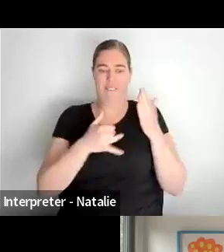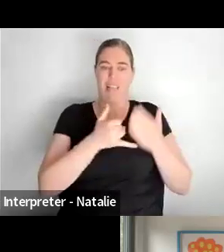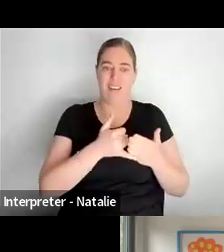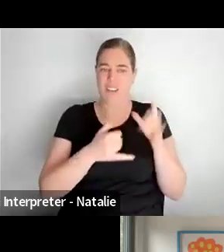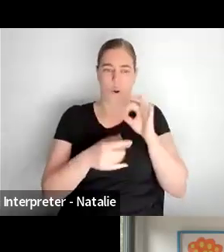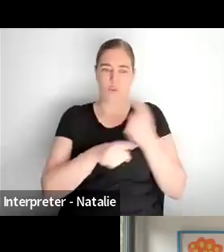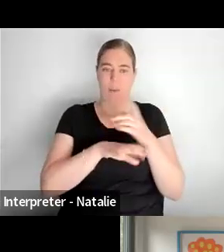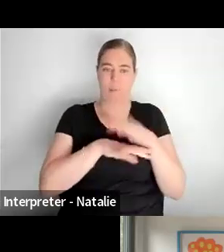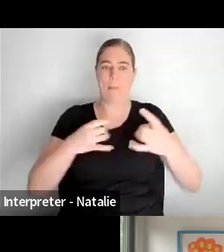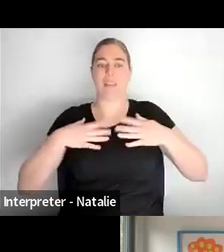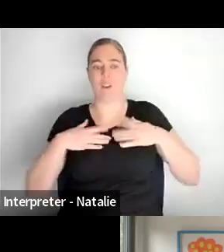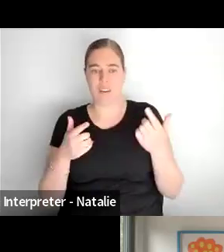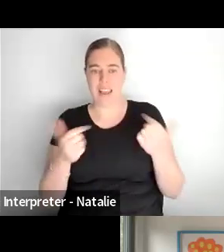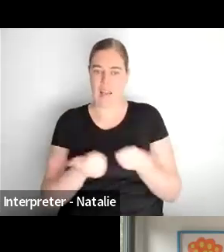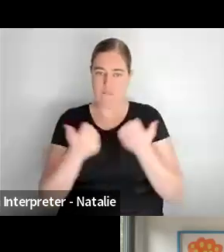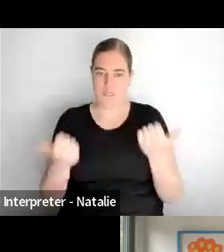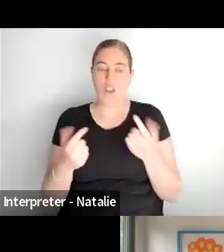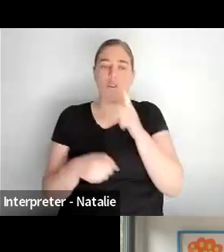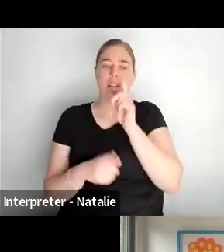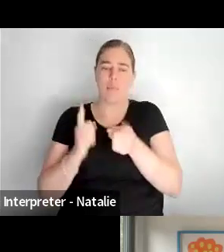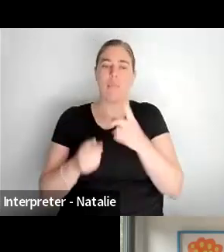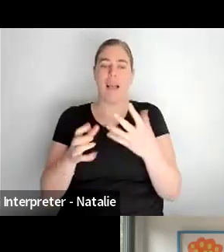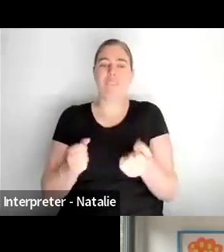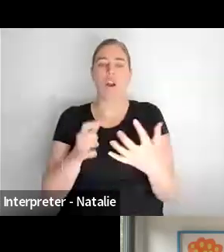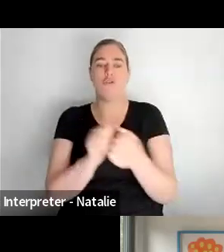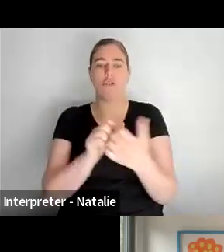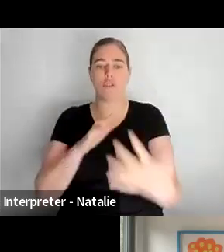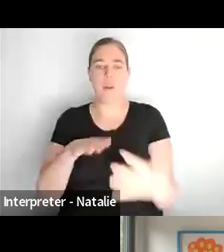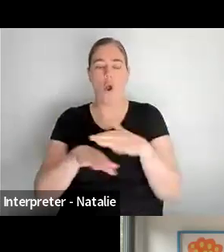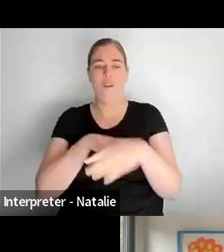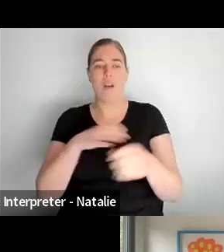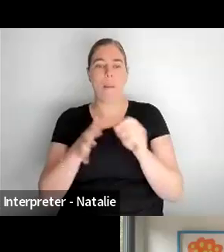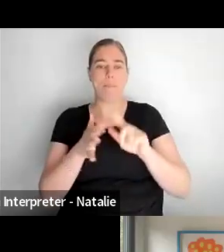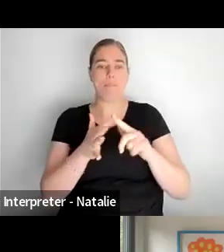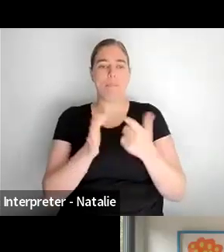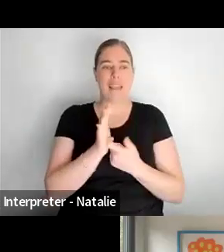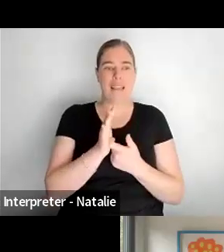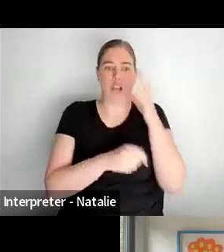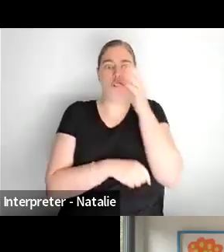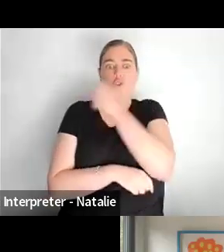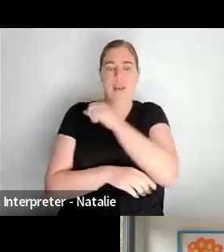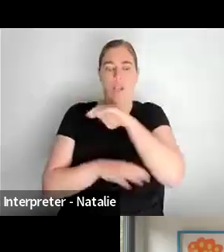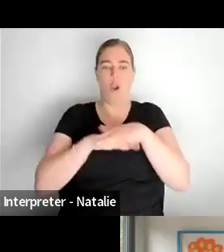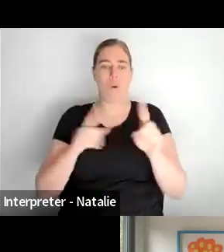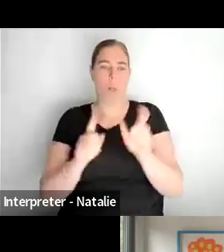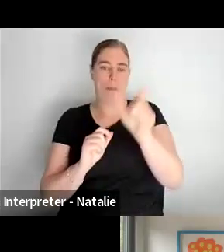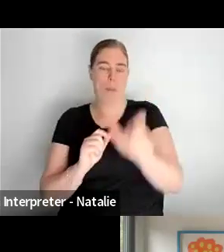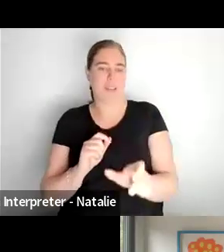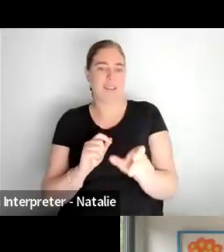is a disagreement that comes in from peers being generous and filling in the blanks. But maybe the